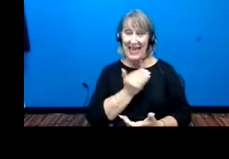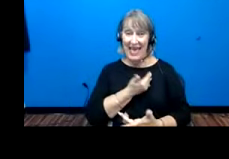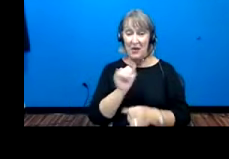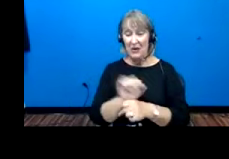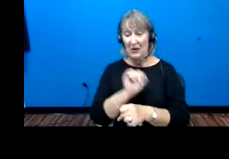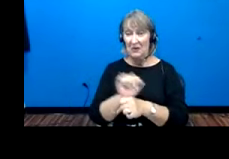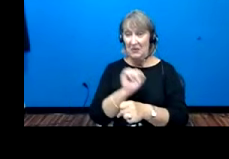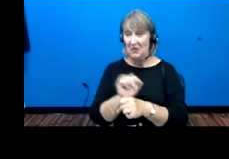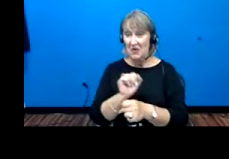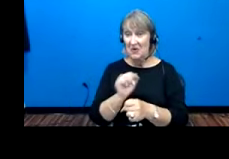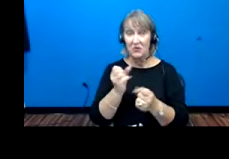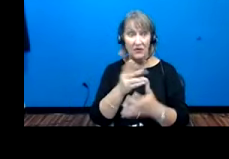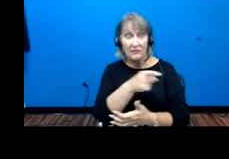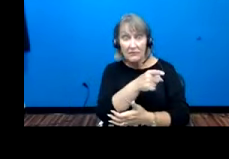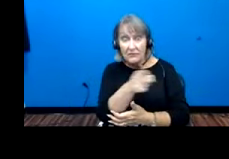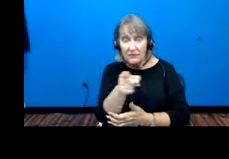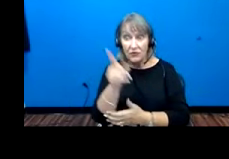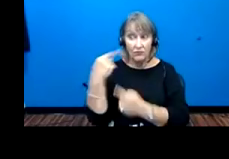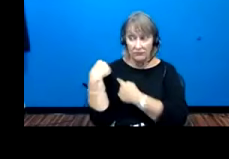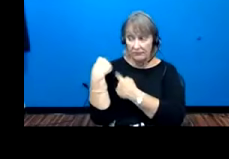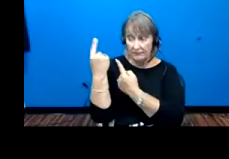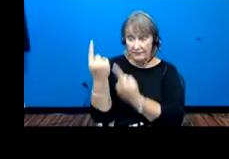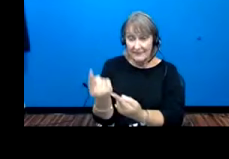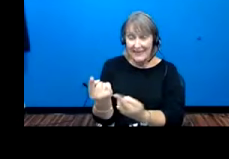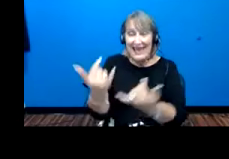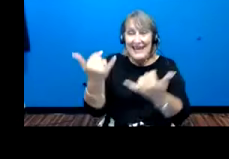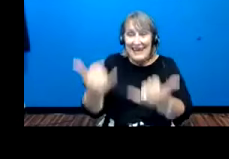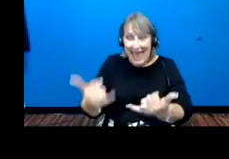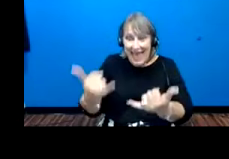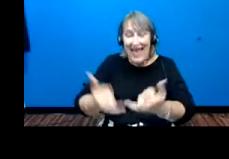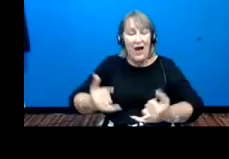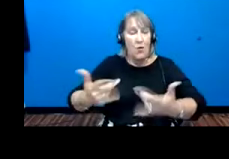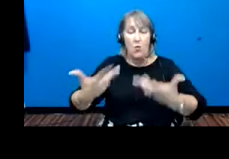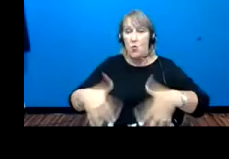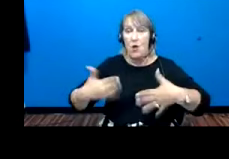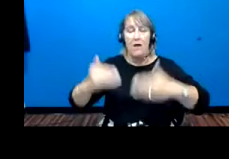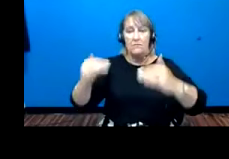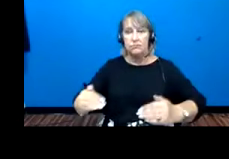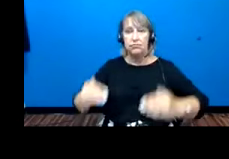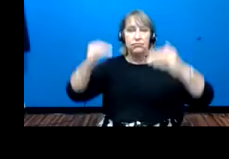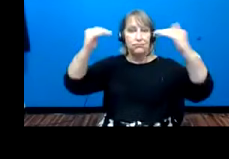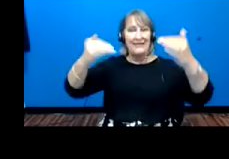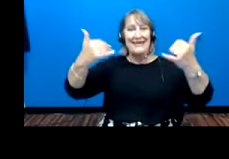with a lot of you for years, being actually amplified and utilized in this public health space.